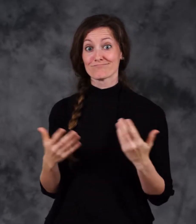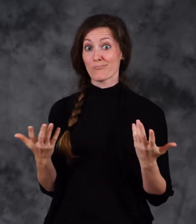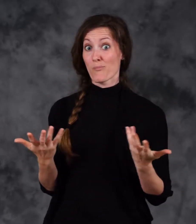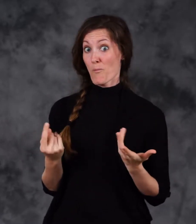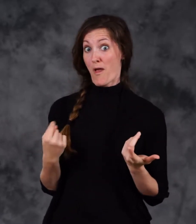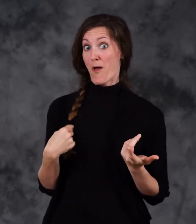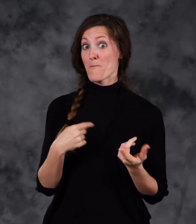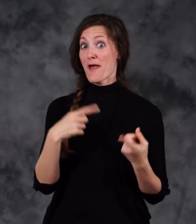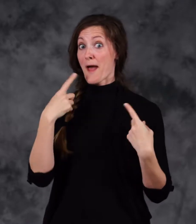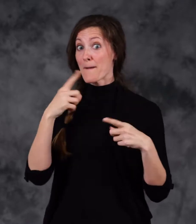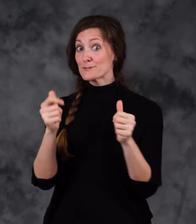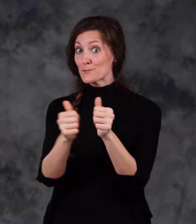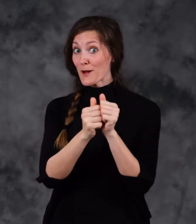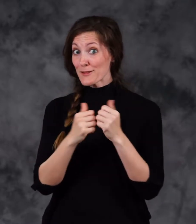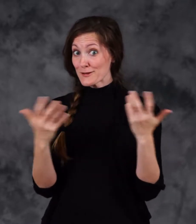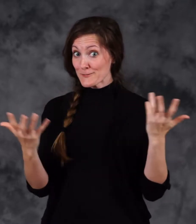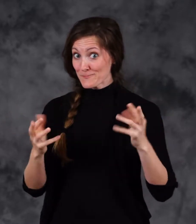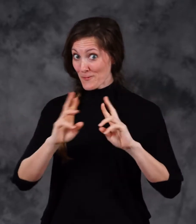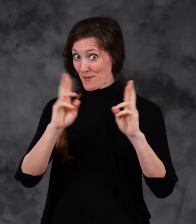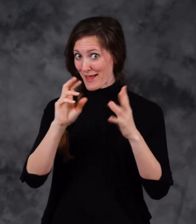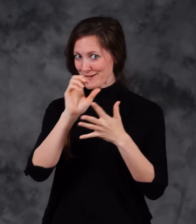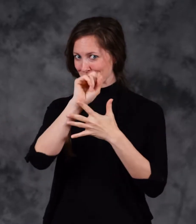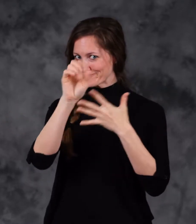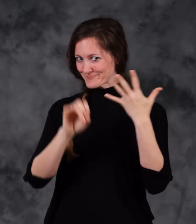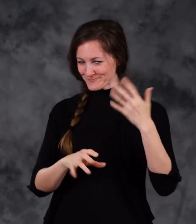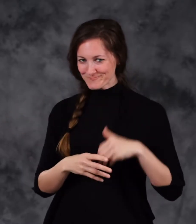Here’s what we accomplished together: